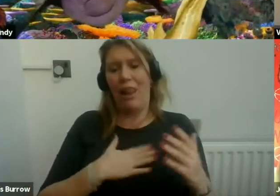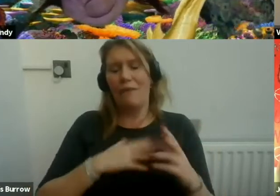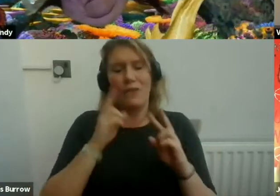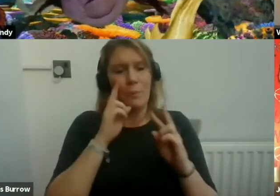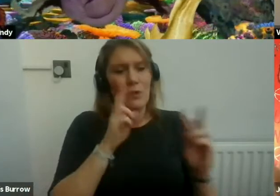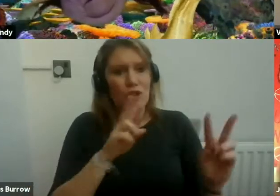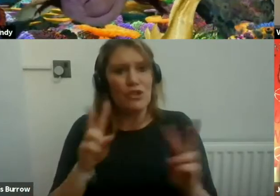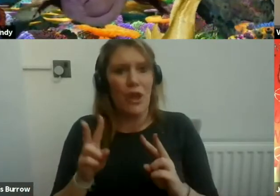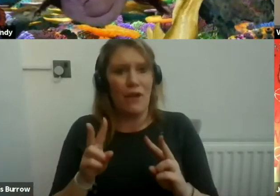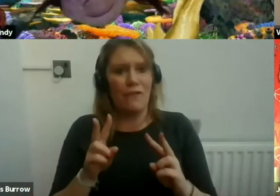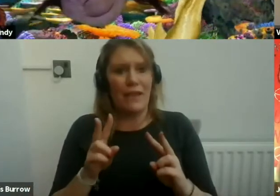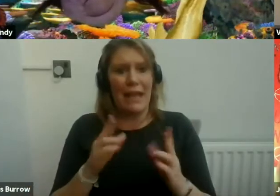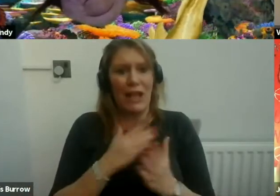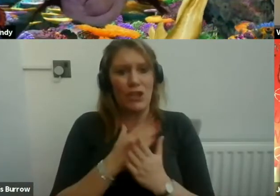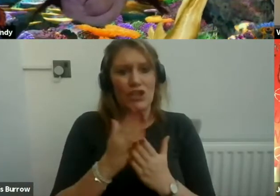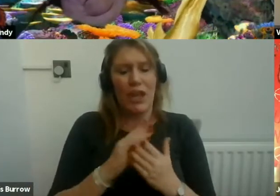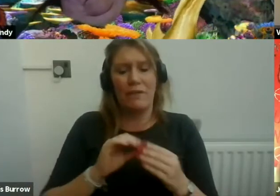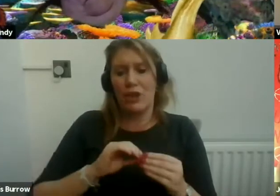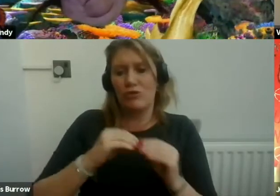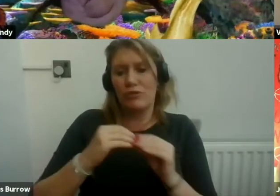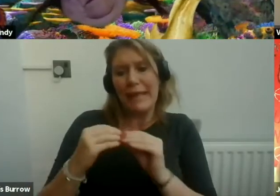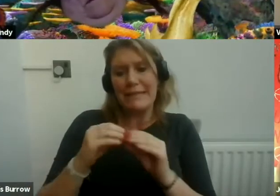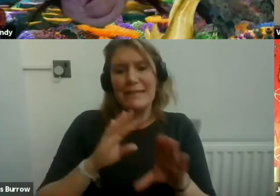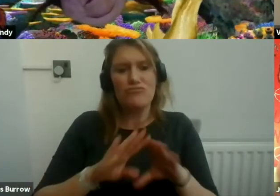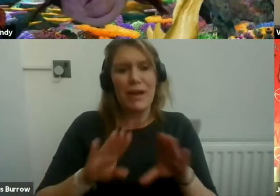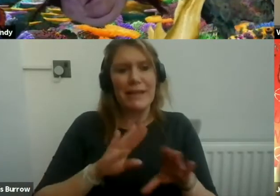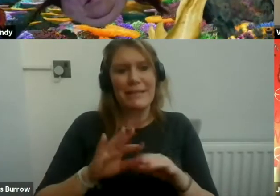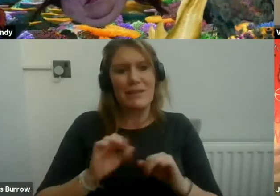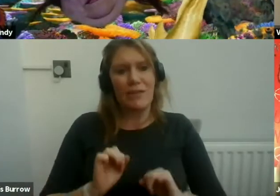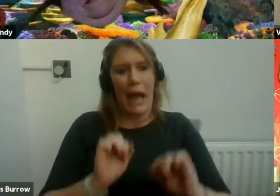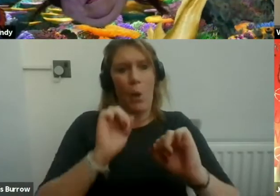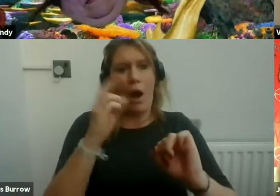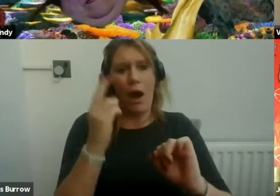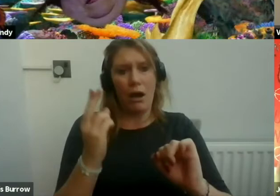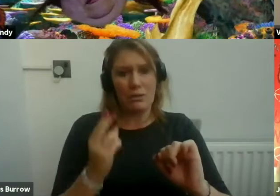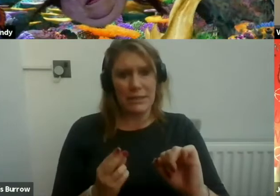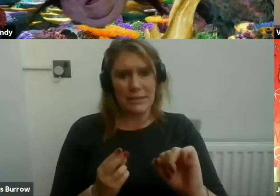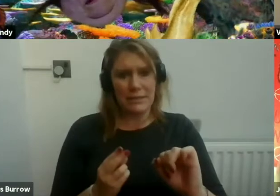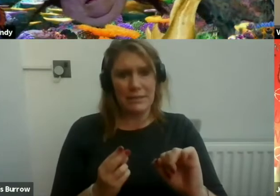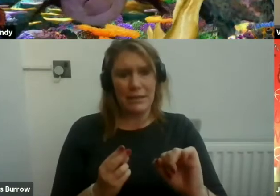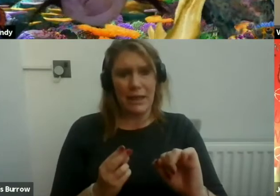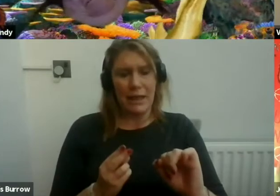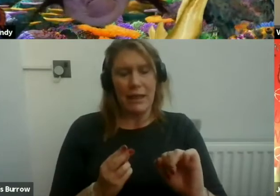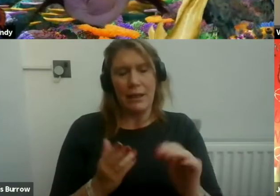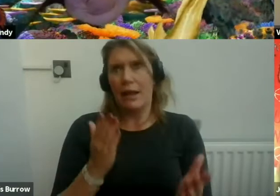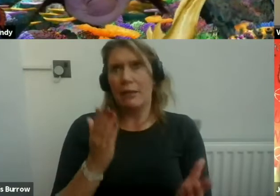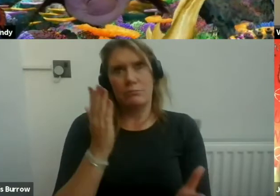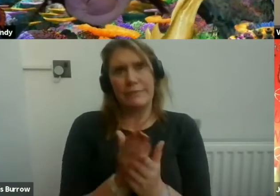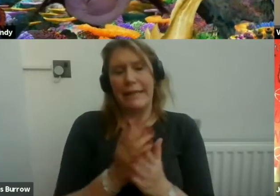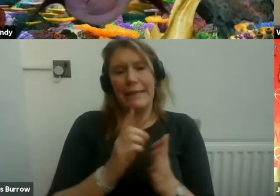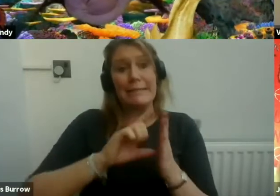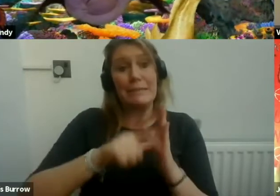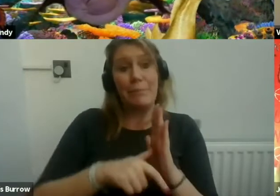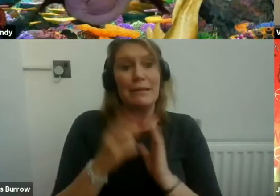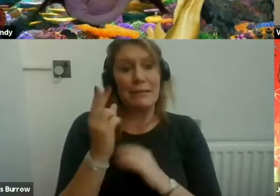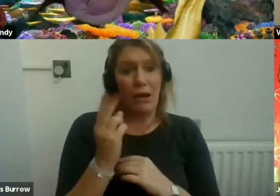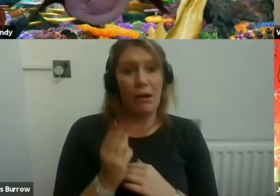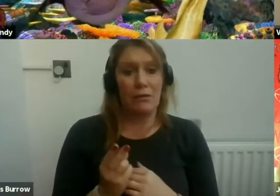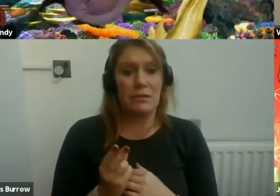the creative practice of our artists, certainly within disability arts. I think